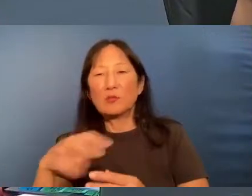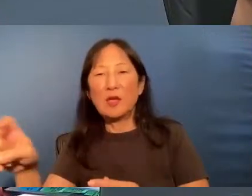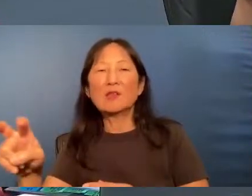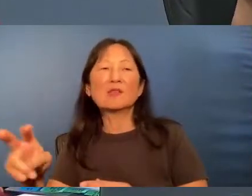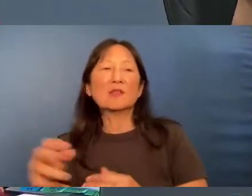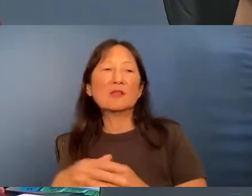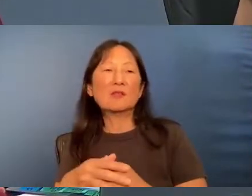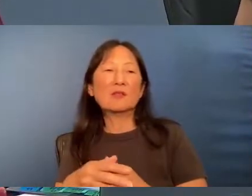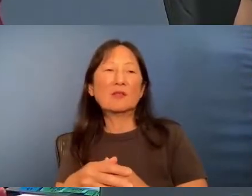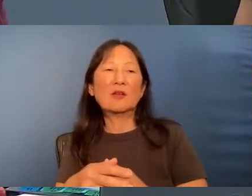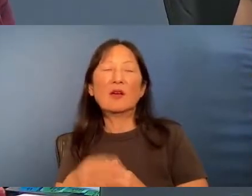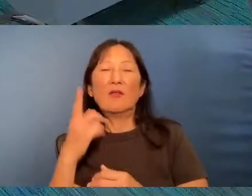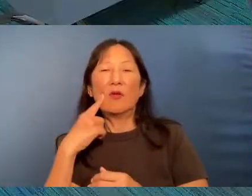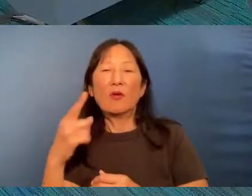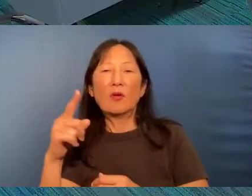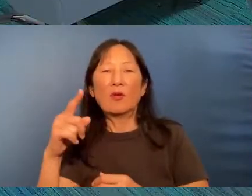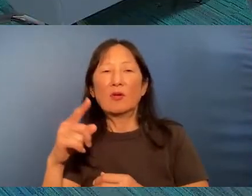agenda for decision making. We're just waiting for quorum.